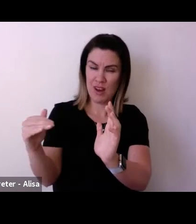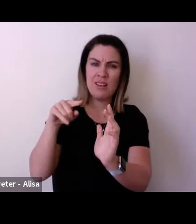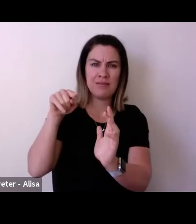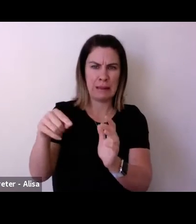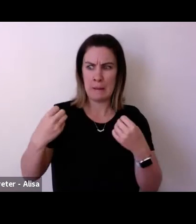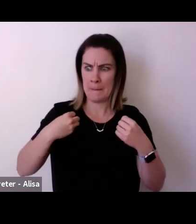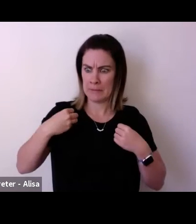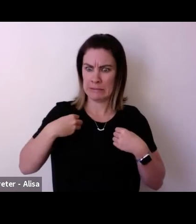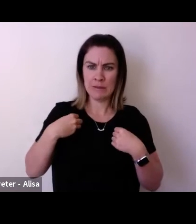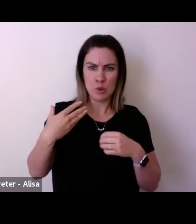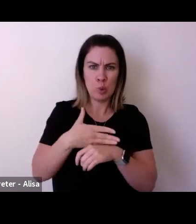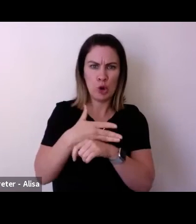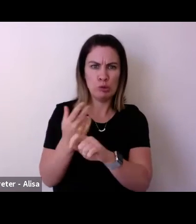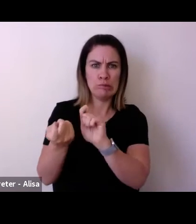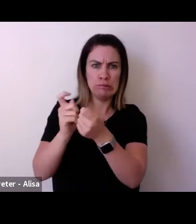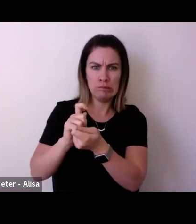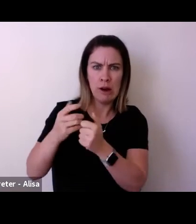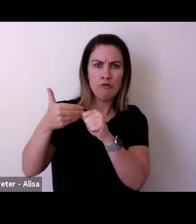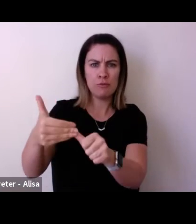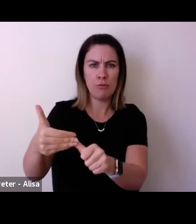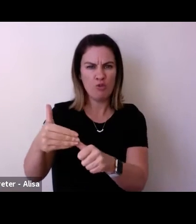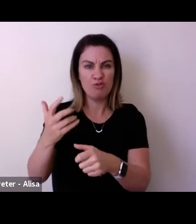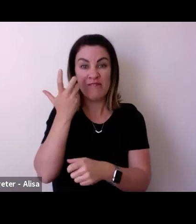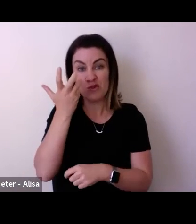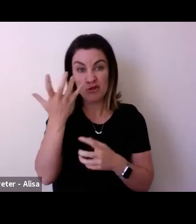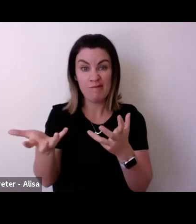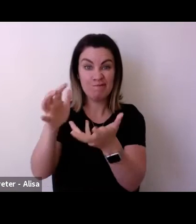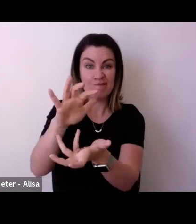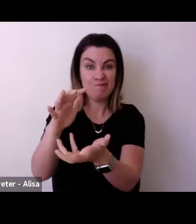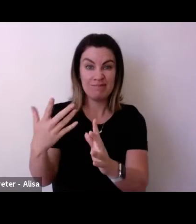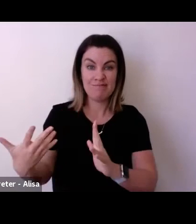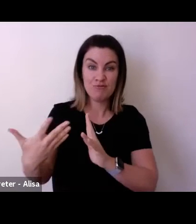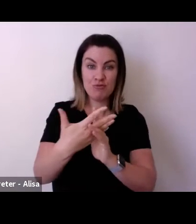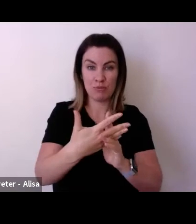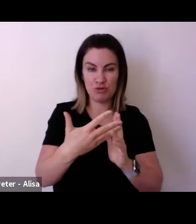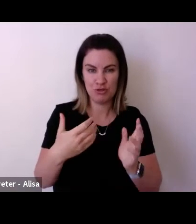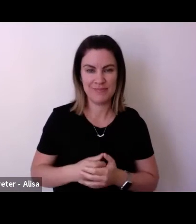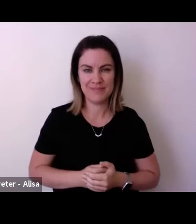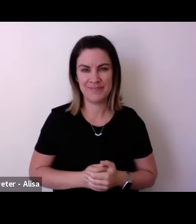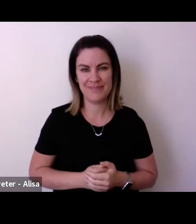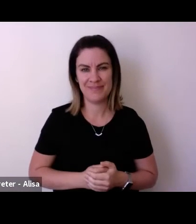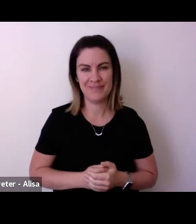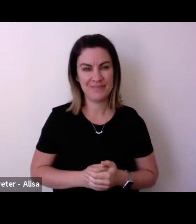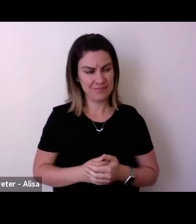to future disruptions. In order to realize the enormous potential of our cultural and creative industries, we